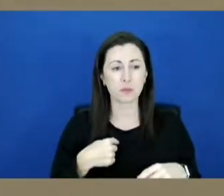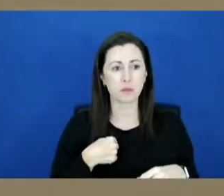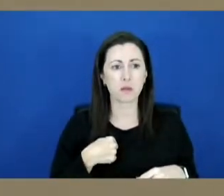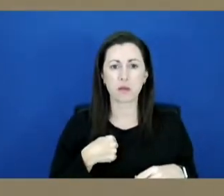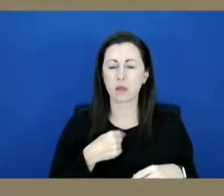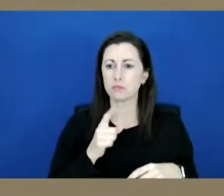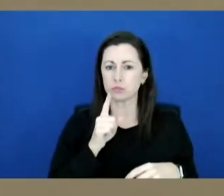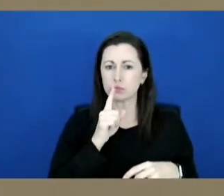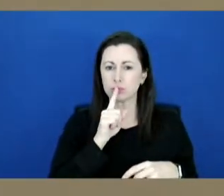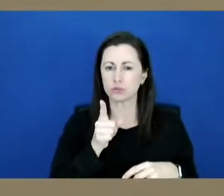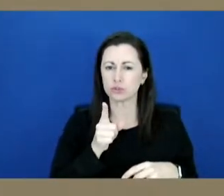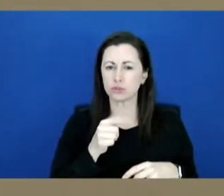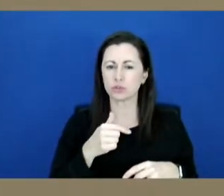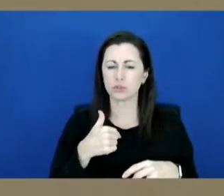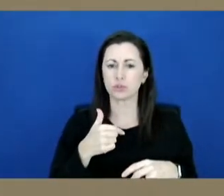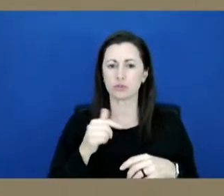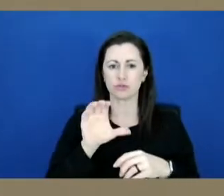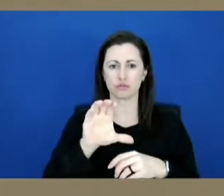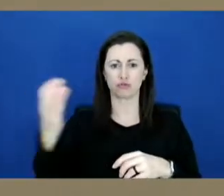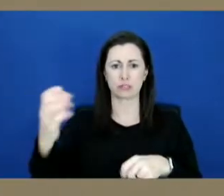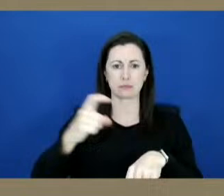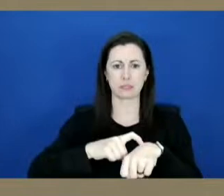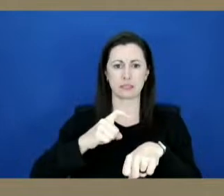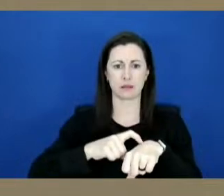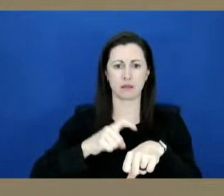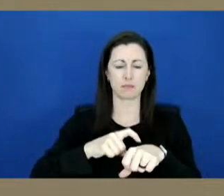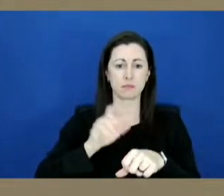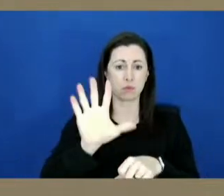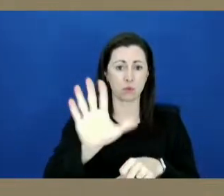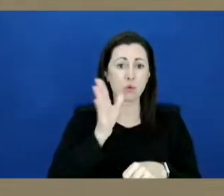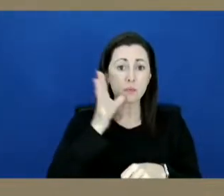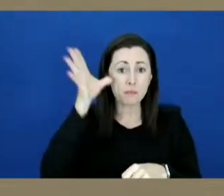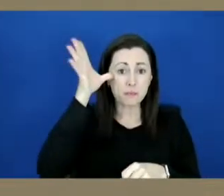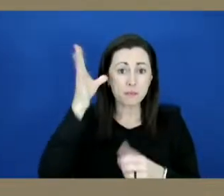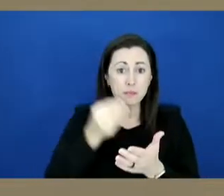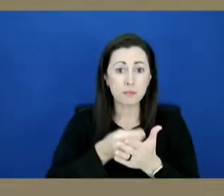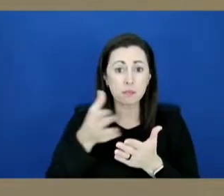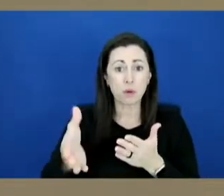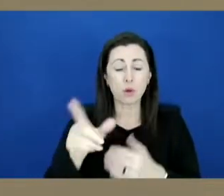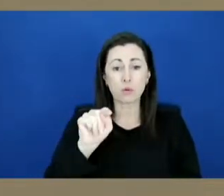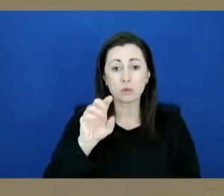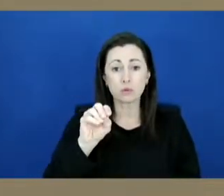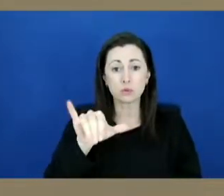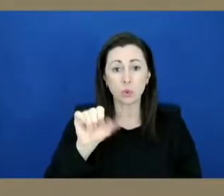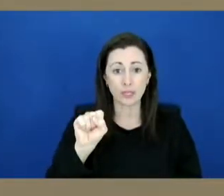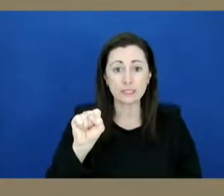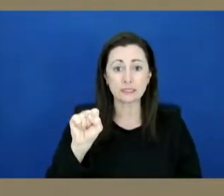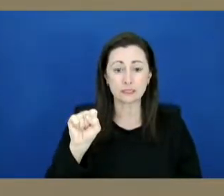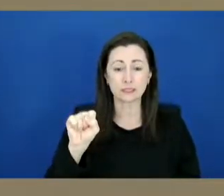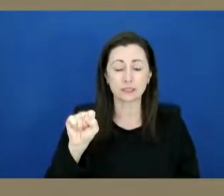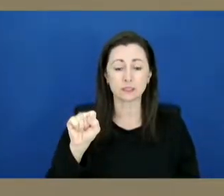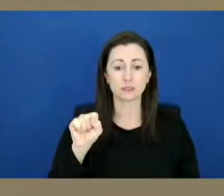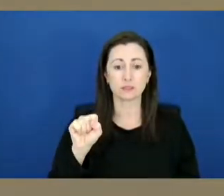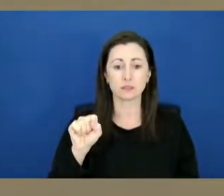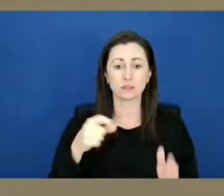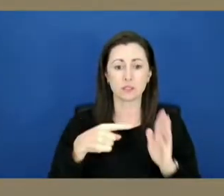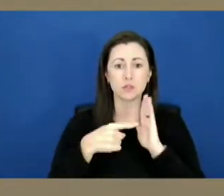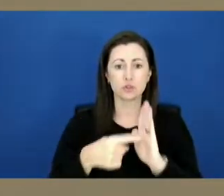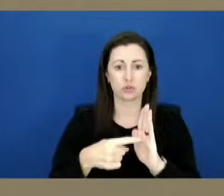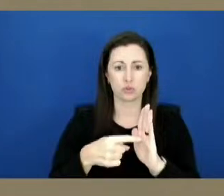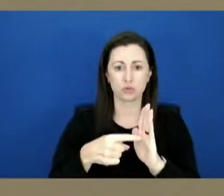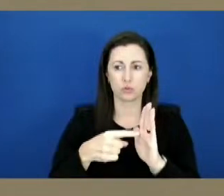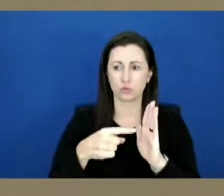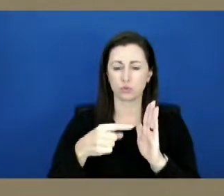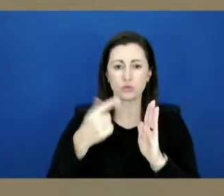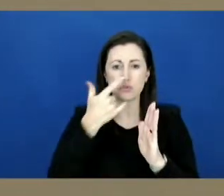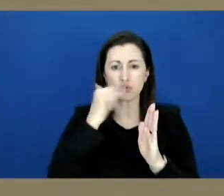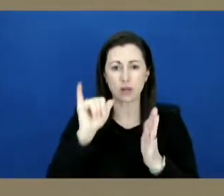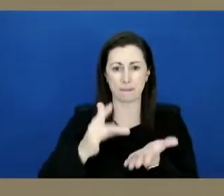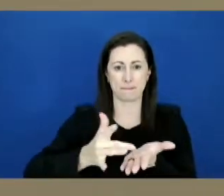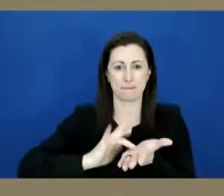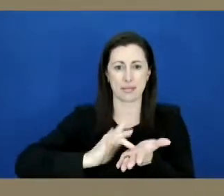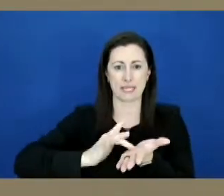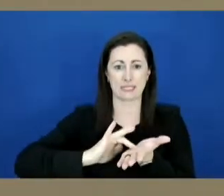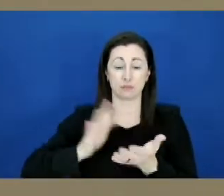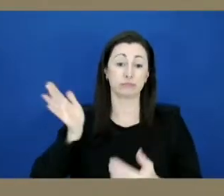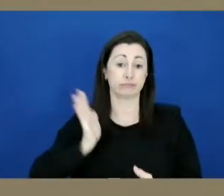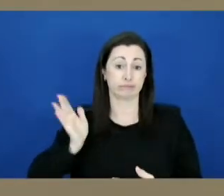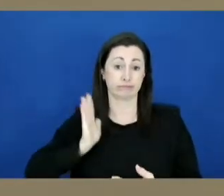THAT YOU DO AND I'M PRETTY SURE